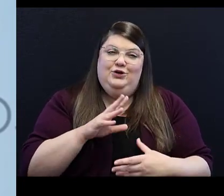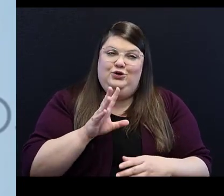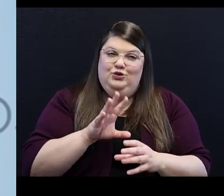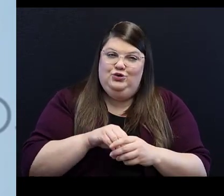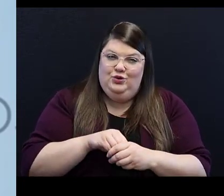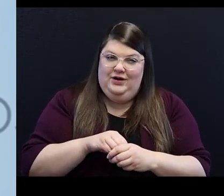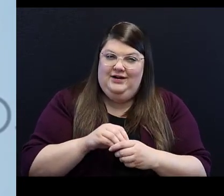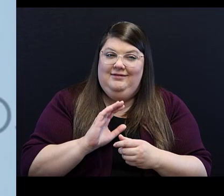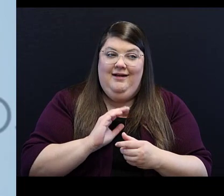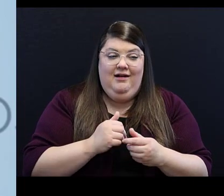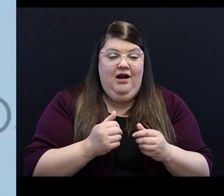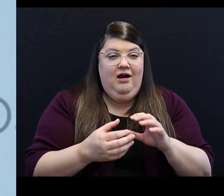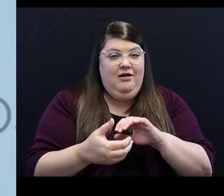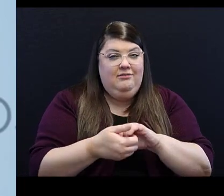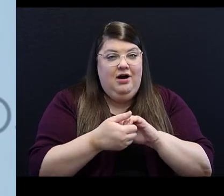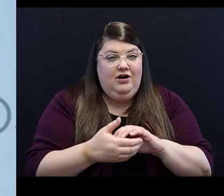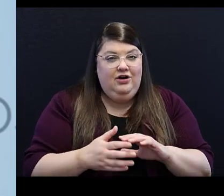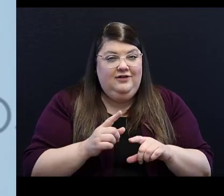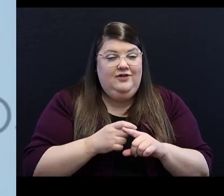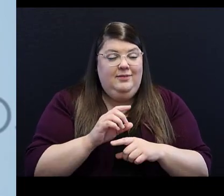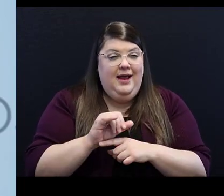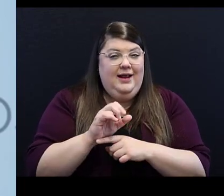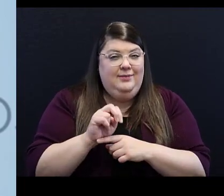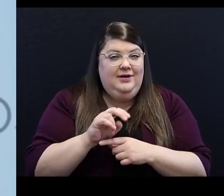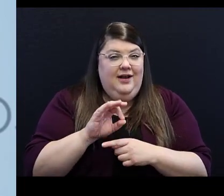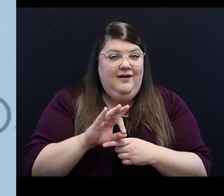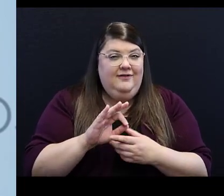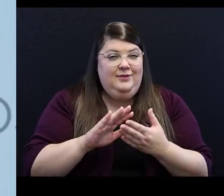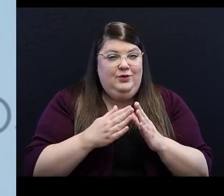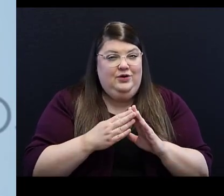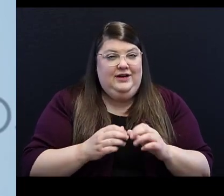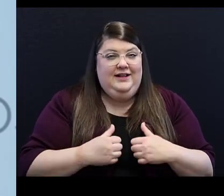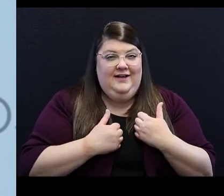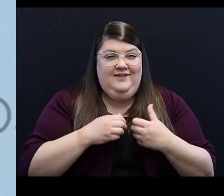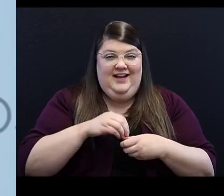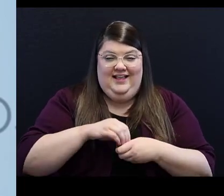the Administration on Community Living in this historic effort.